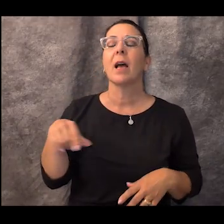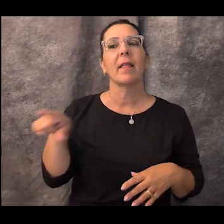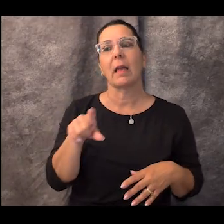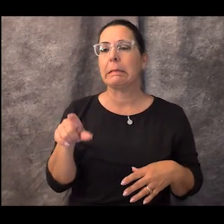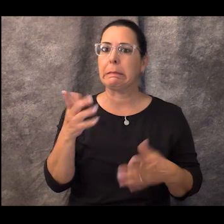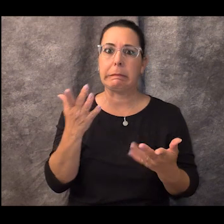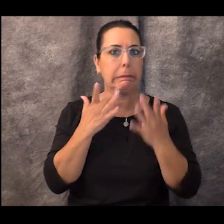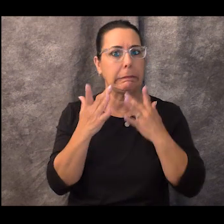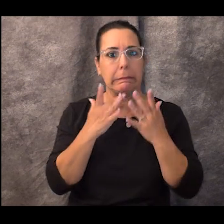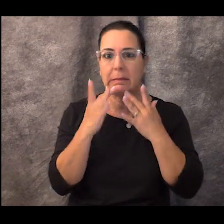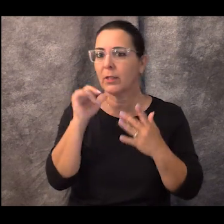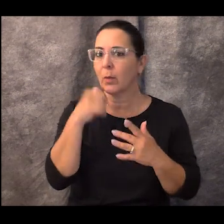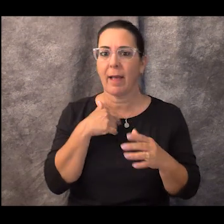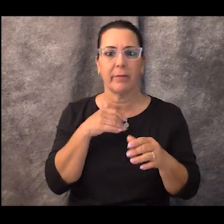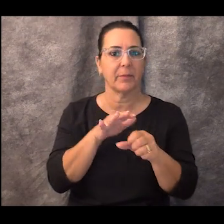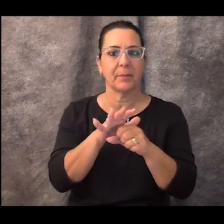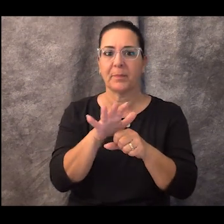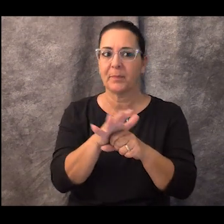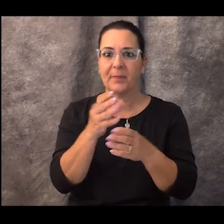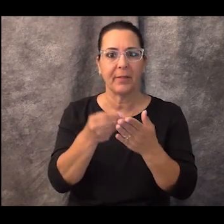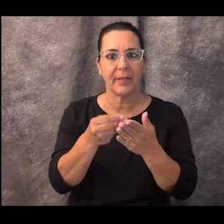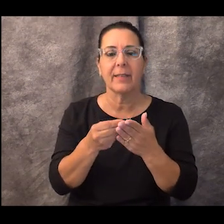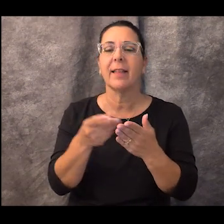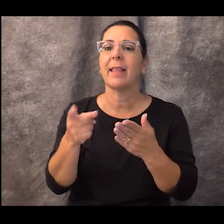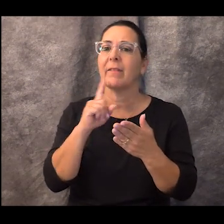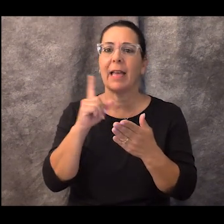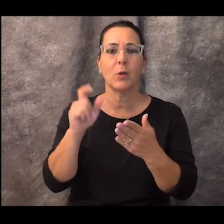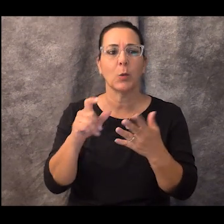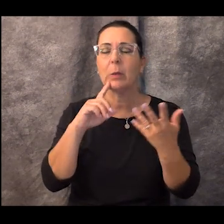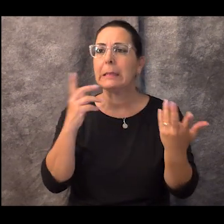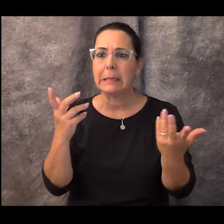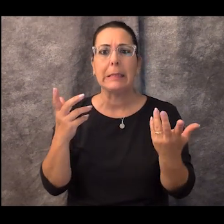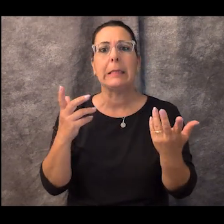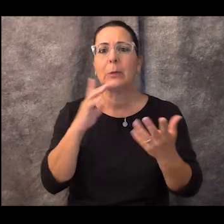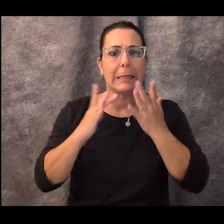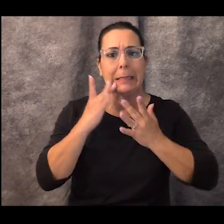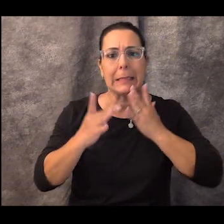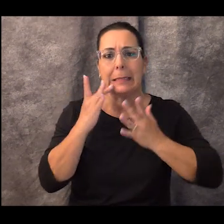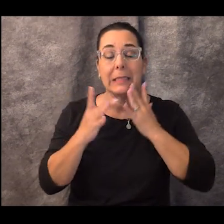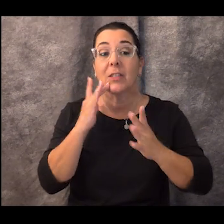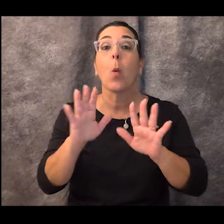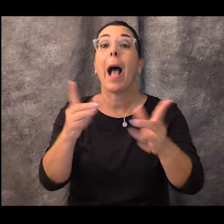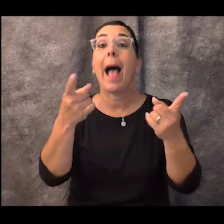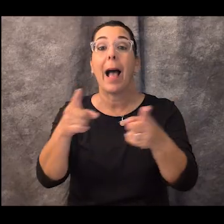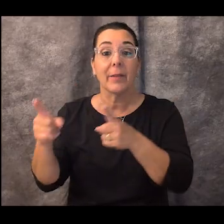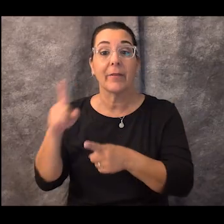They've had to consolidate their like processing centers for mail. And so one of the things they let voters know early on this year